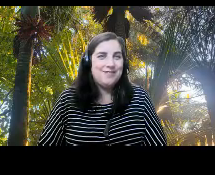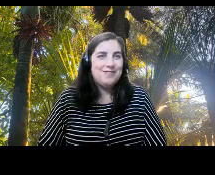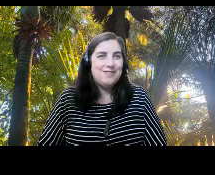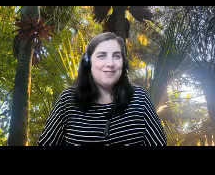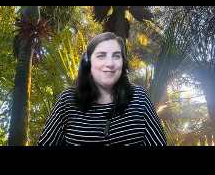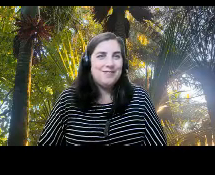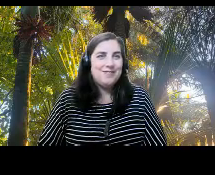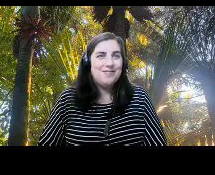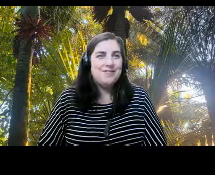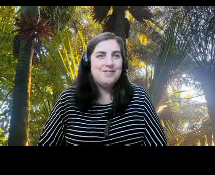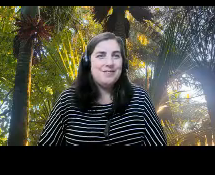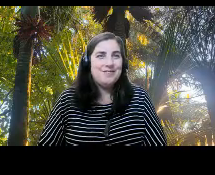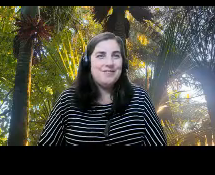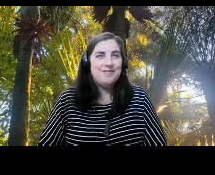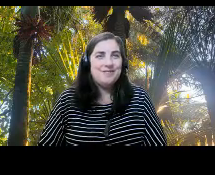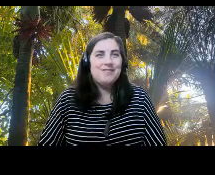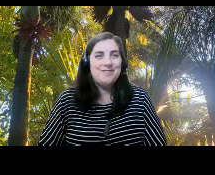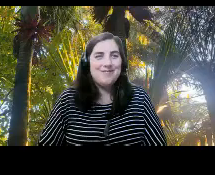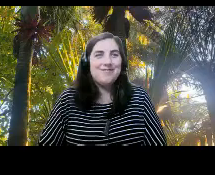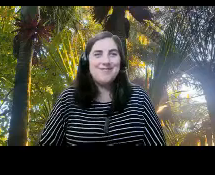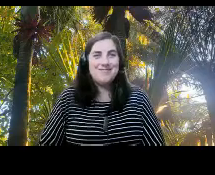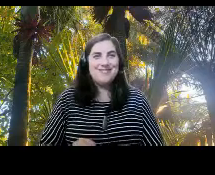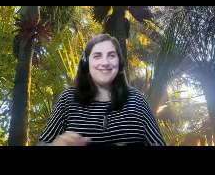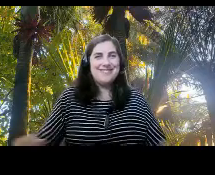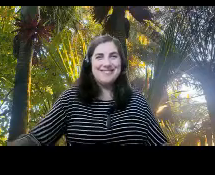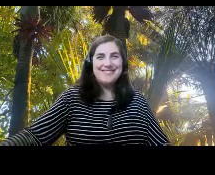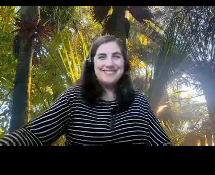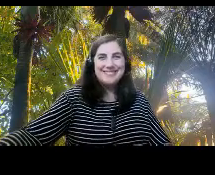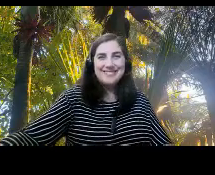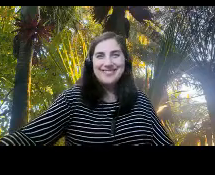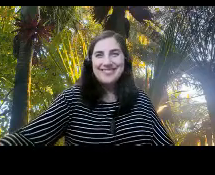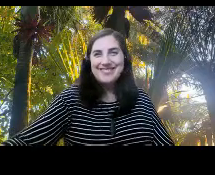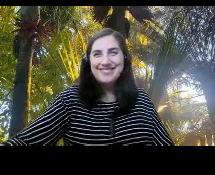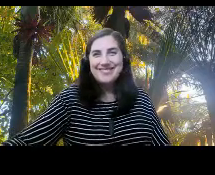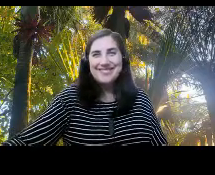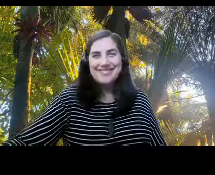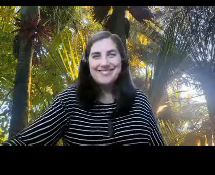So maybe you could ask them that question and then maybe better informed about it.